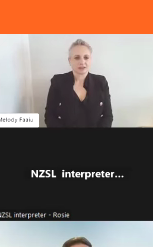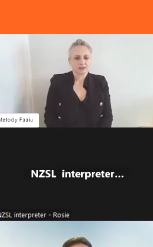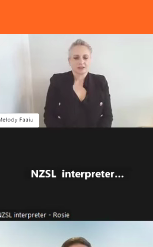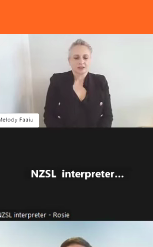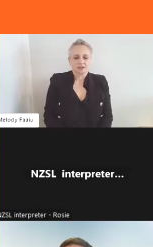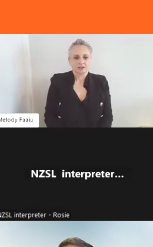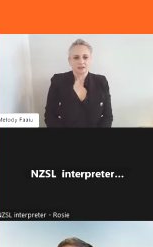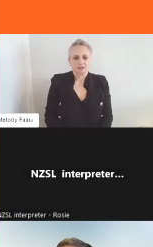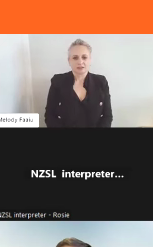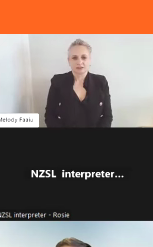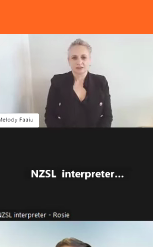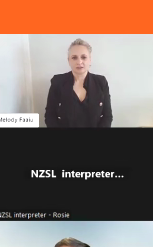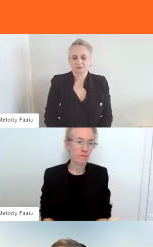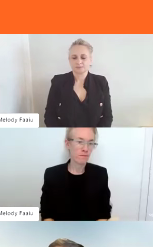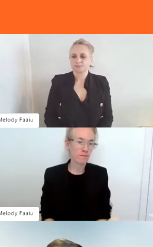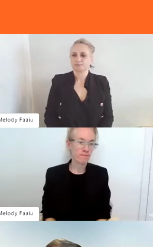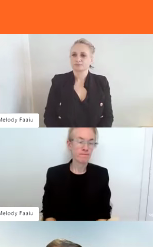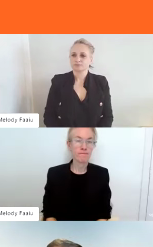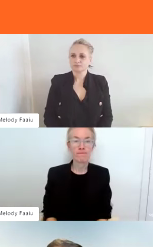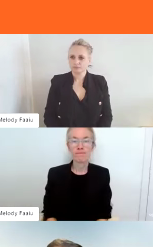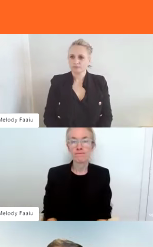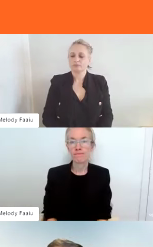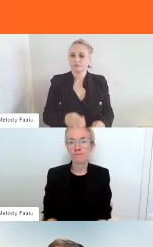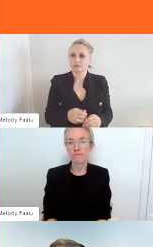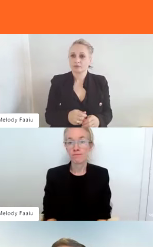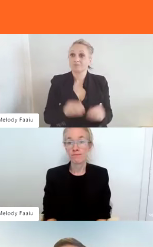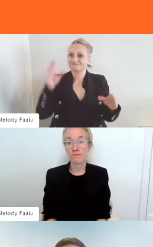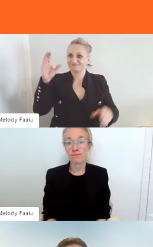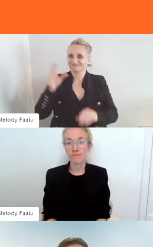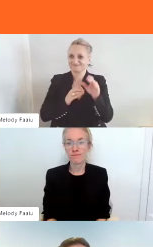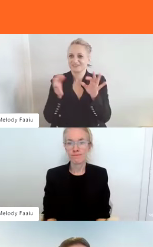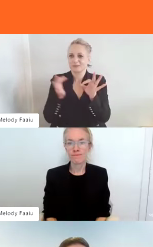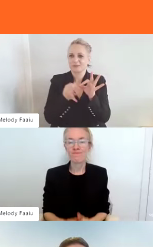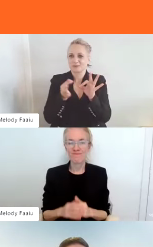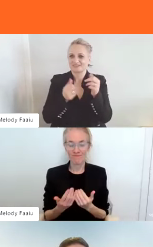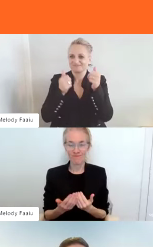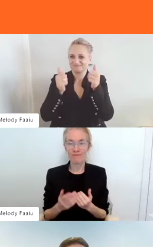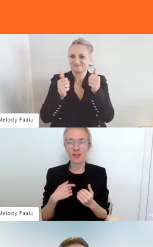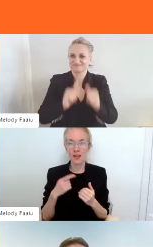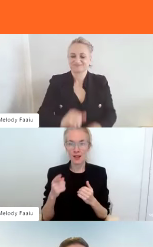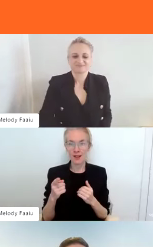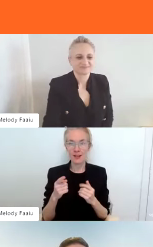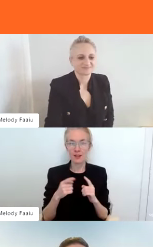building practitioners, we've surveyed 61 New Zealand building professionals